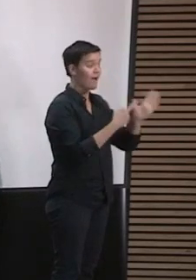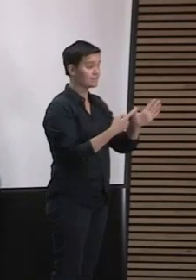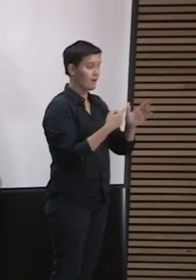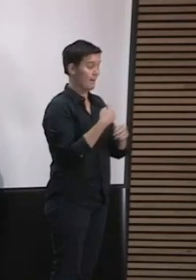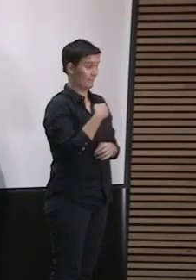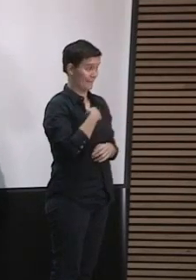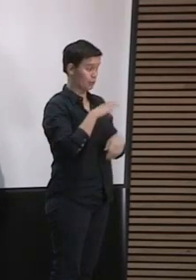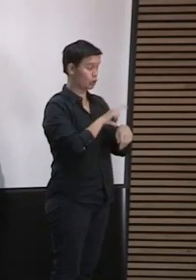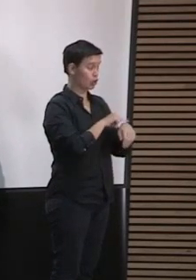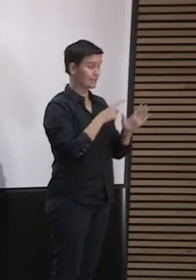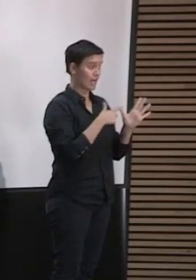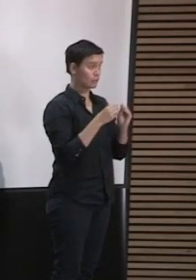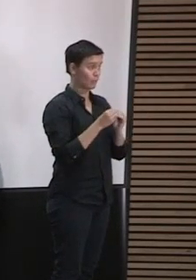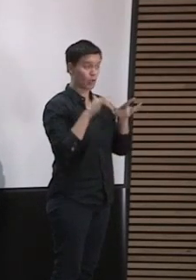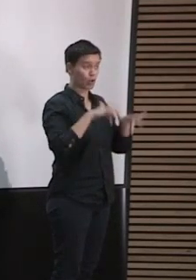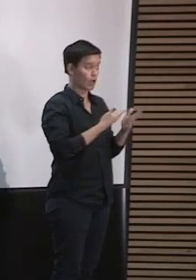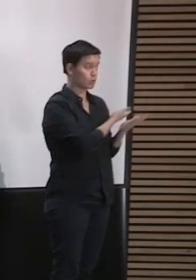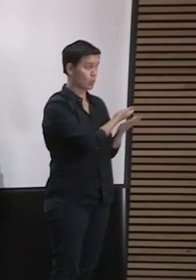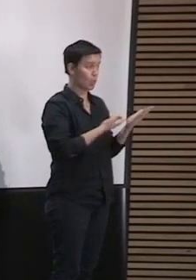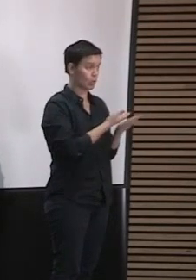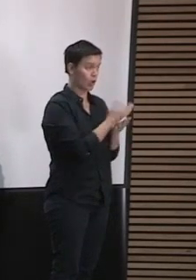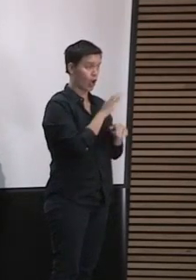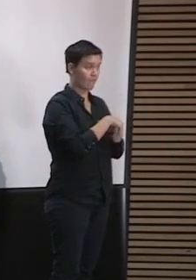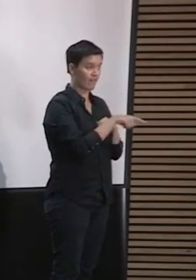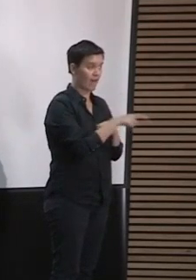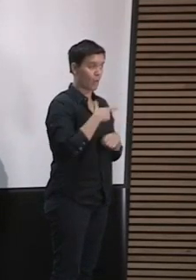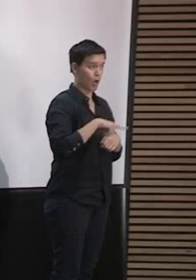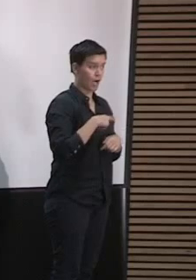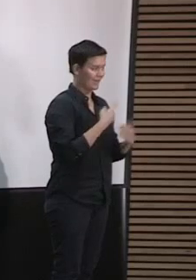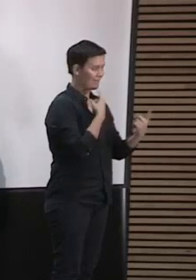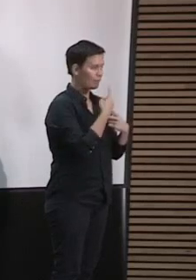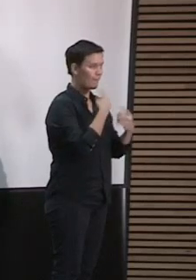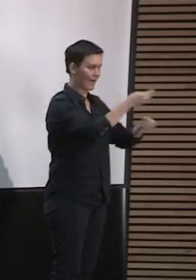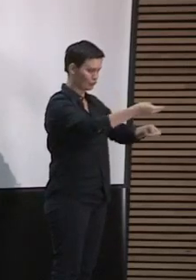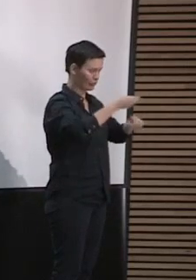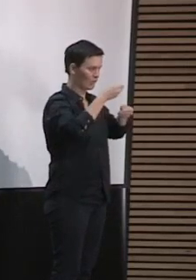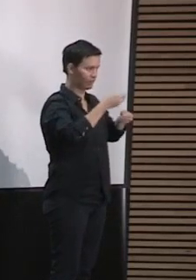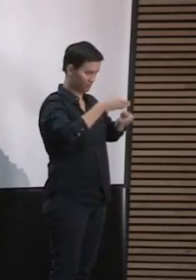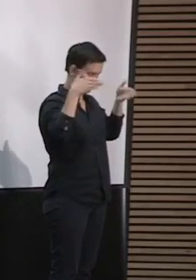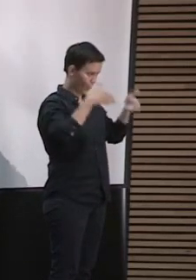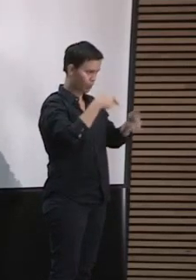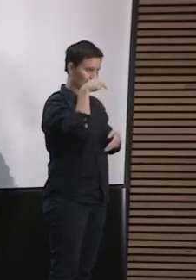want any speculation. It is fair to say that Dr Bloomfield and I have not had that conversation, because we use